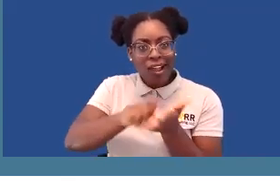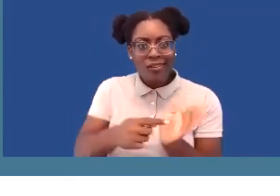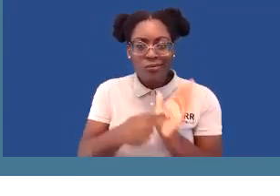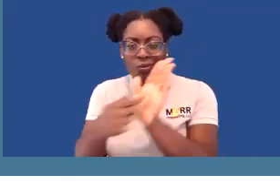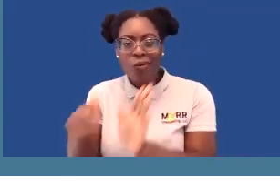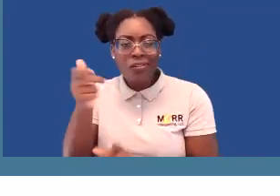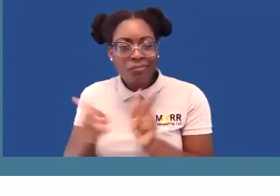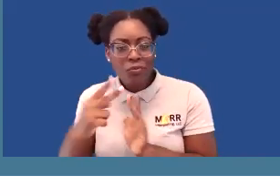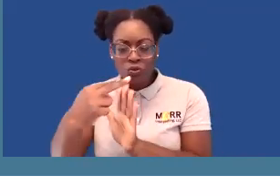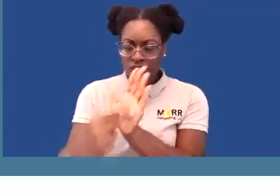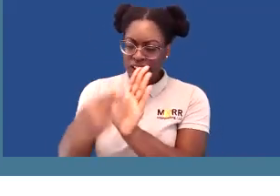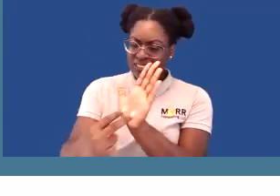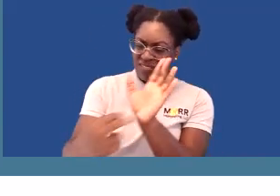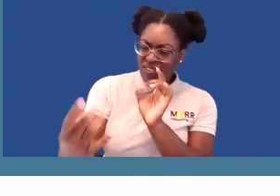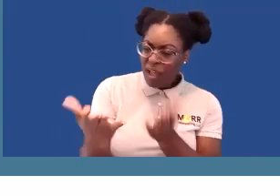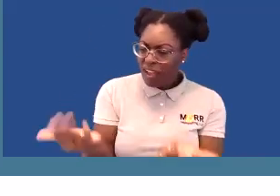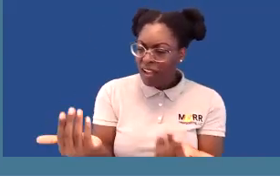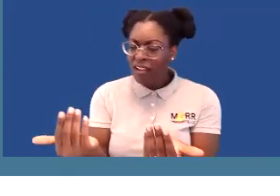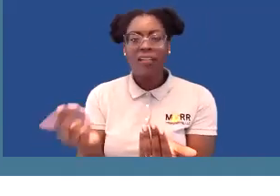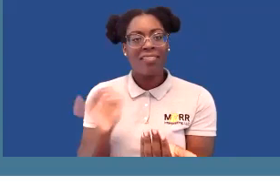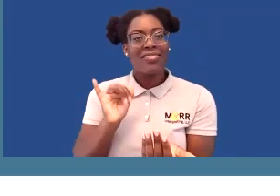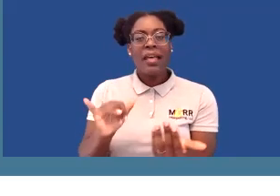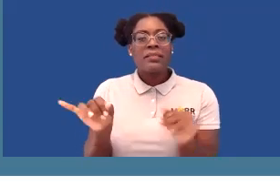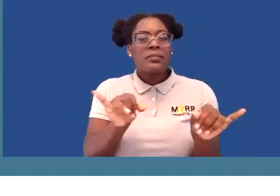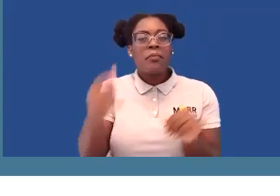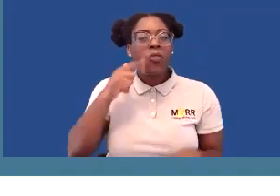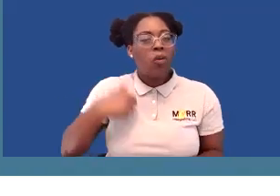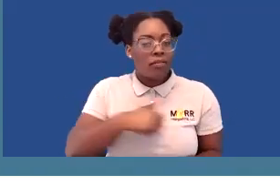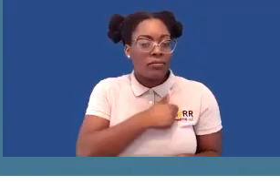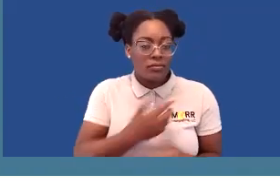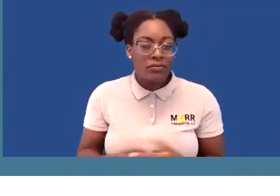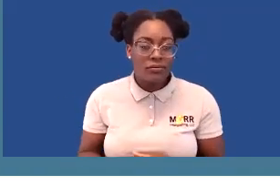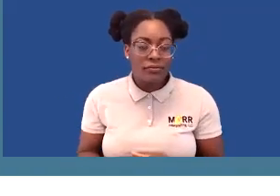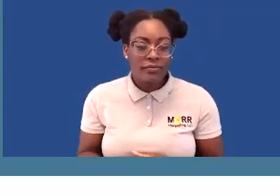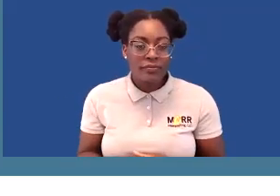Maybe you don't have an assessment cycle coming up. Maybe you do but want a larger picture.